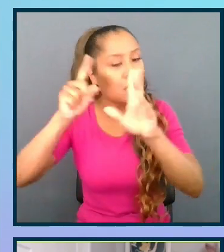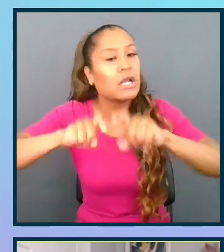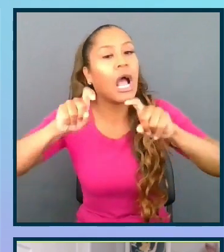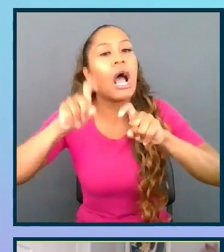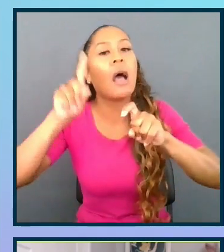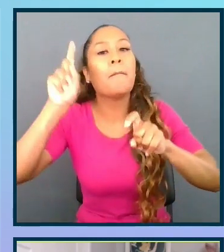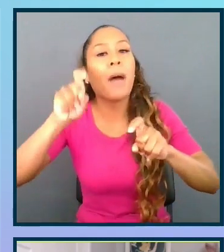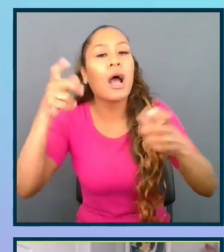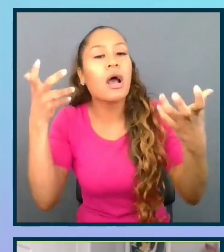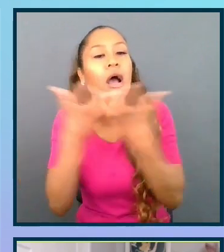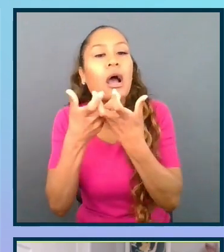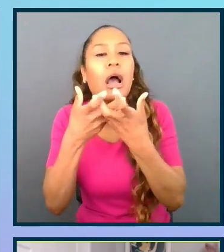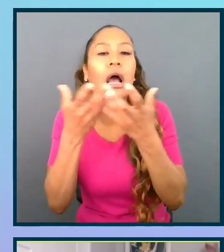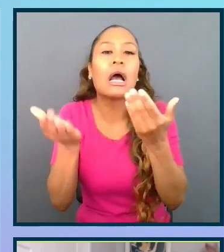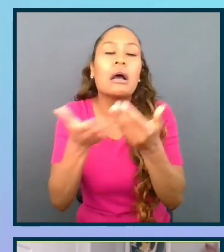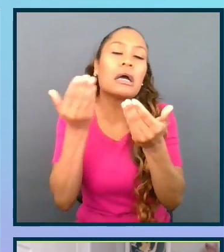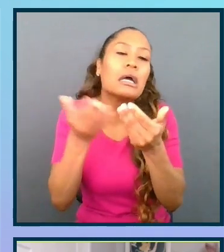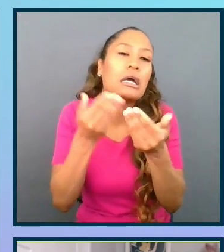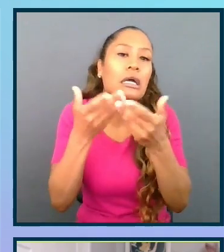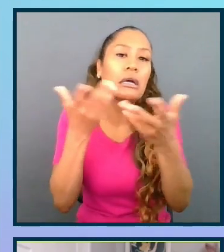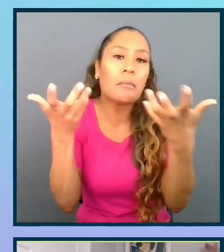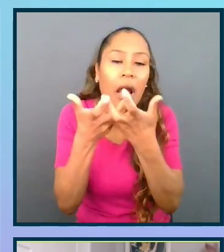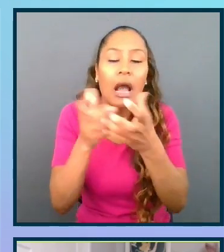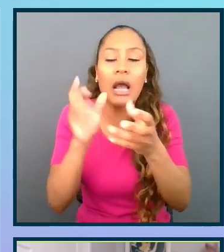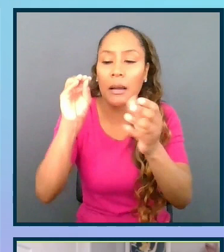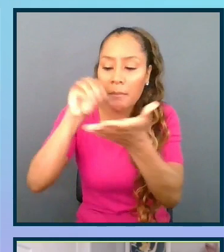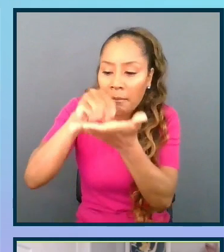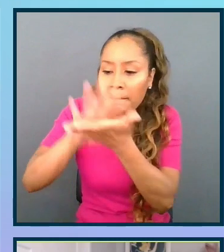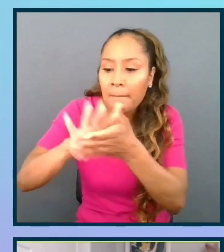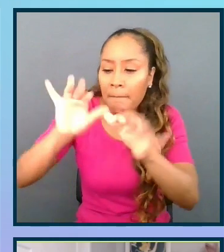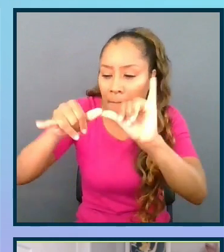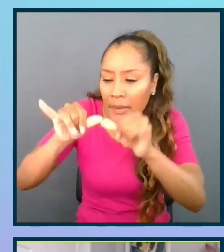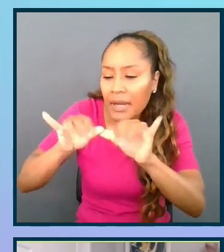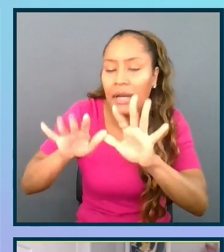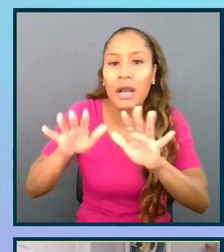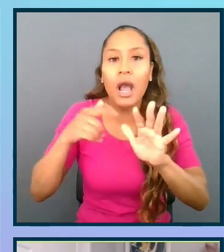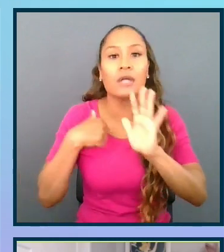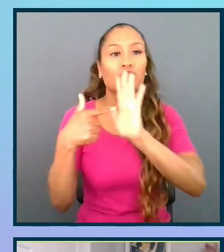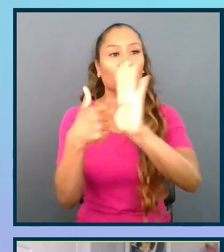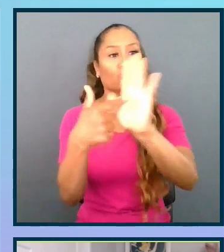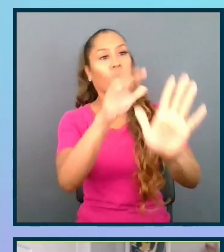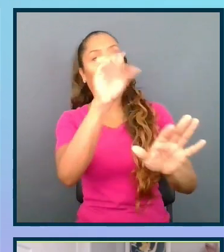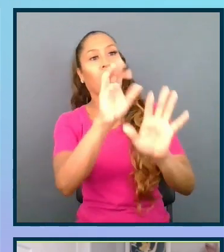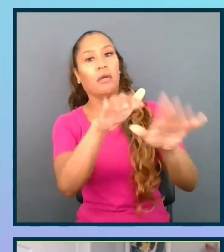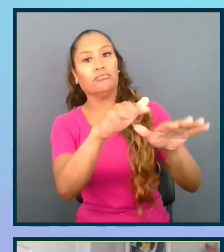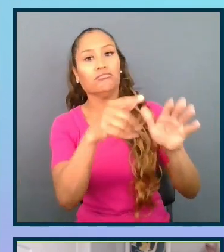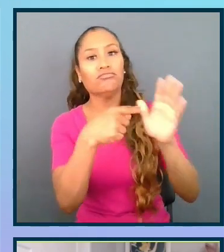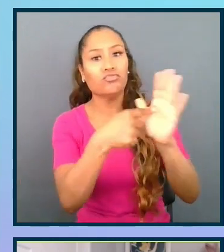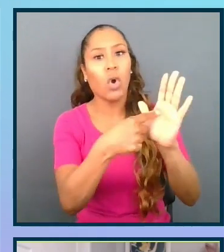immediately applicable and measurable. We had to show organizations that there were issues happening,